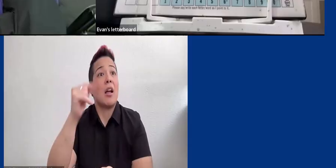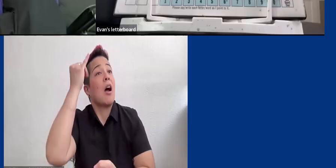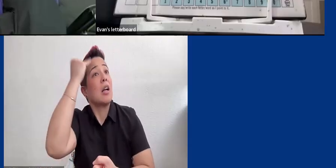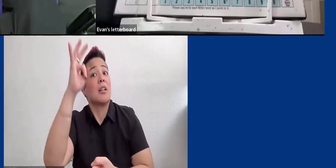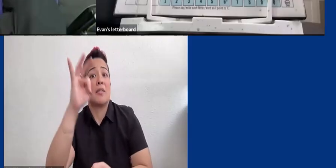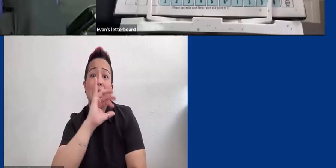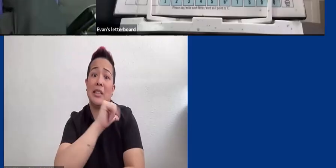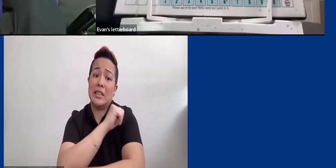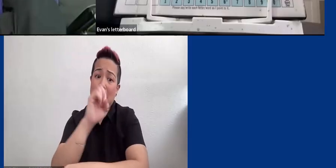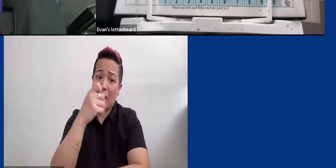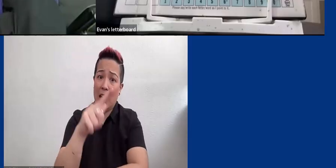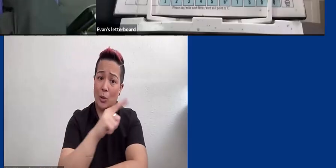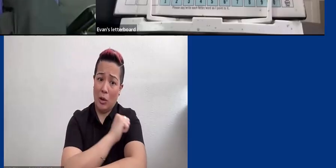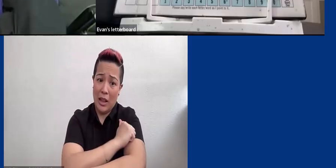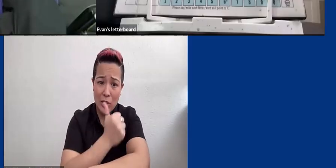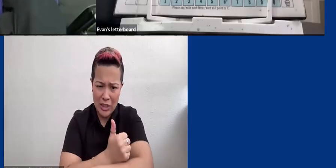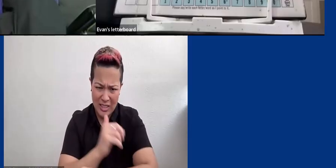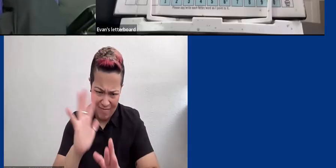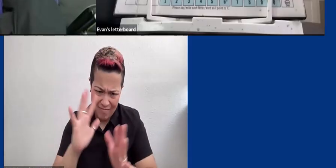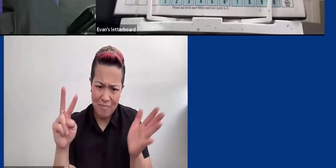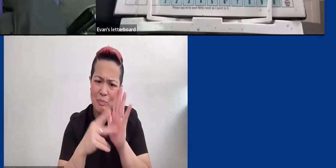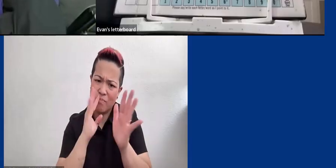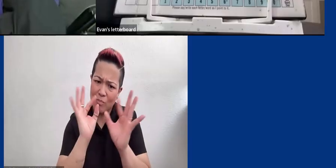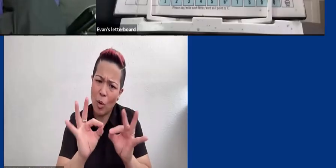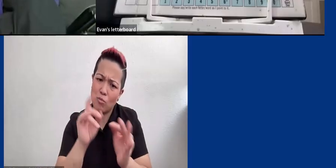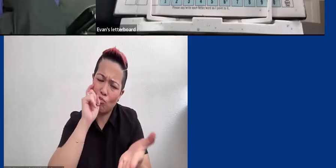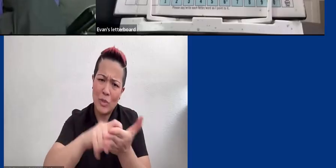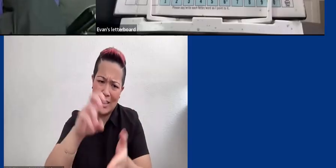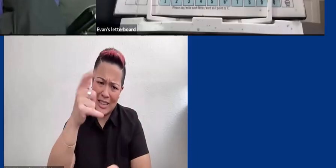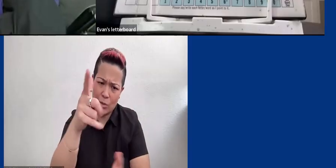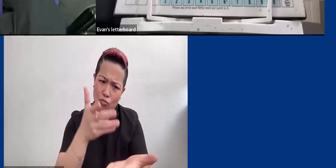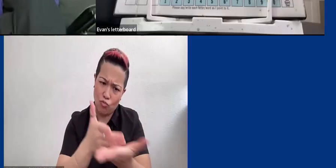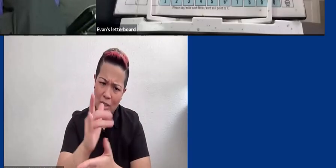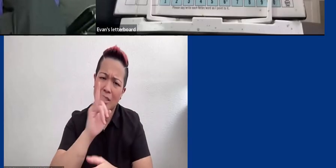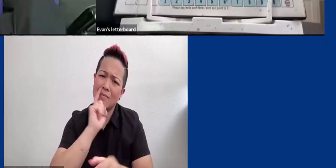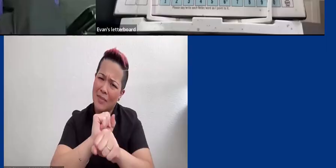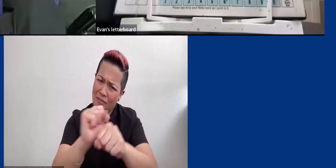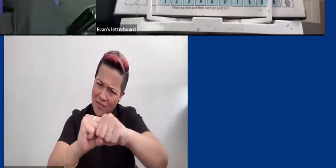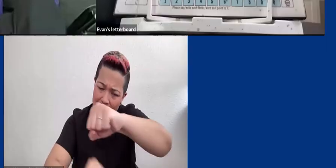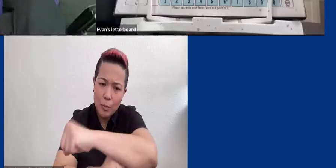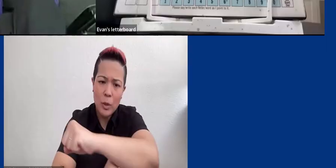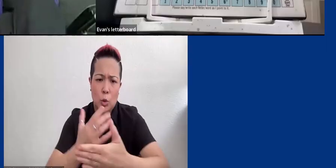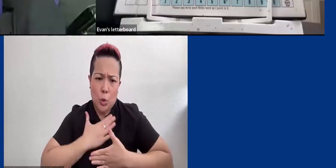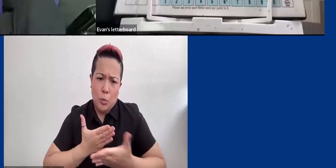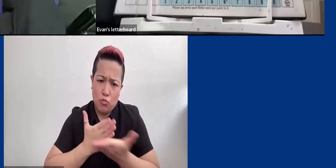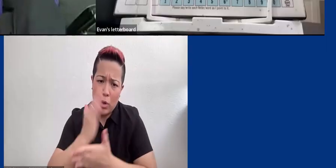By dismantling these archaic stigmas through the access archives, we can fuel a necessary